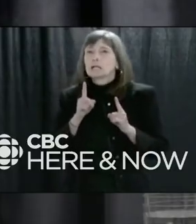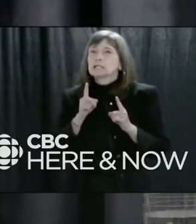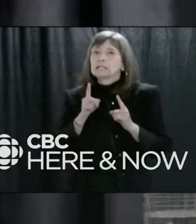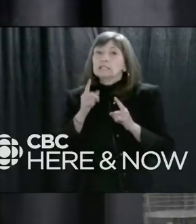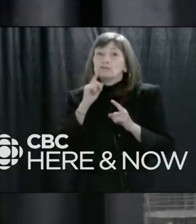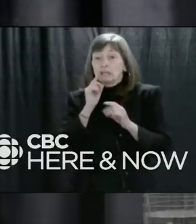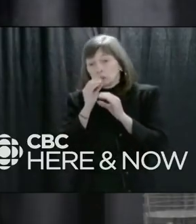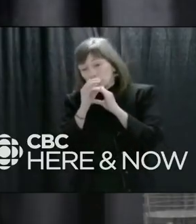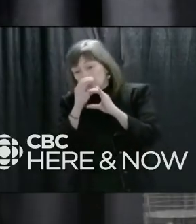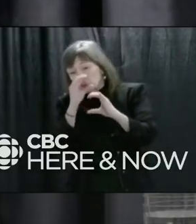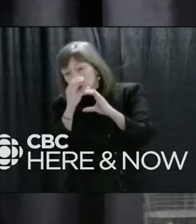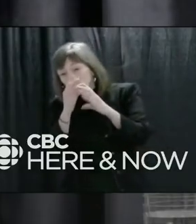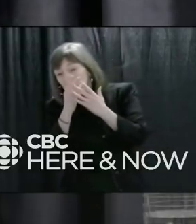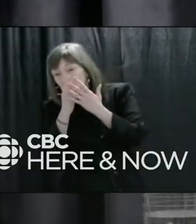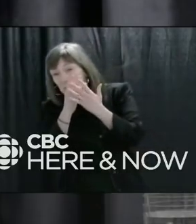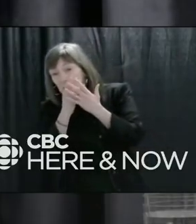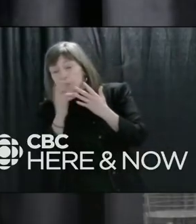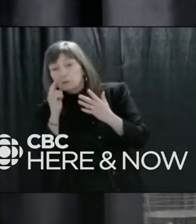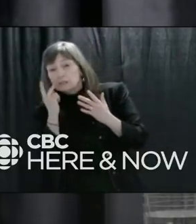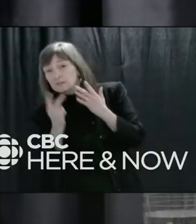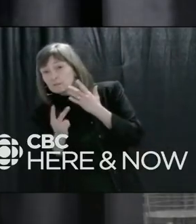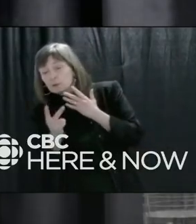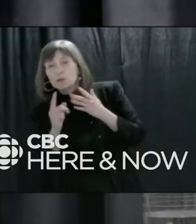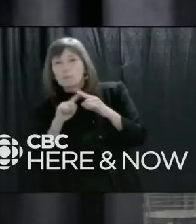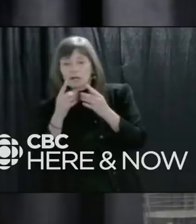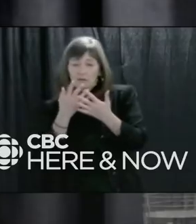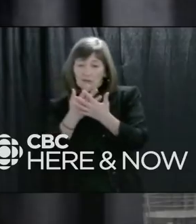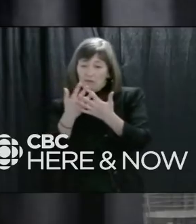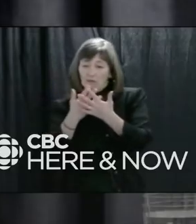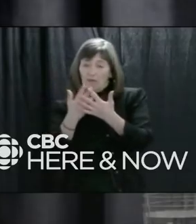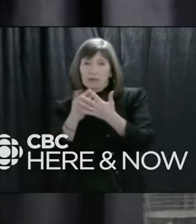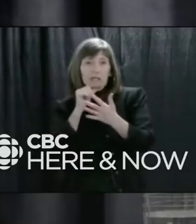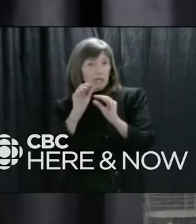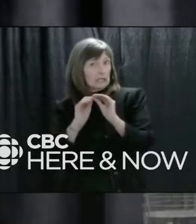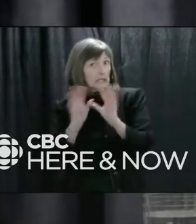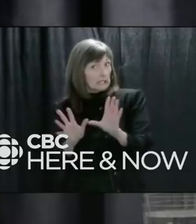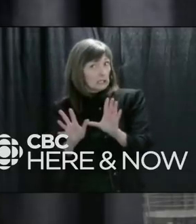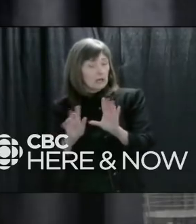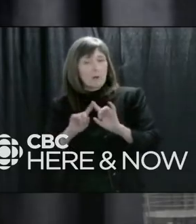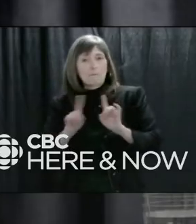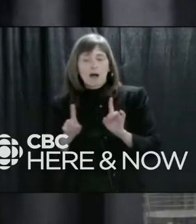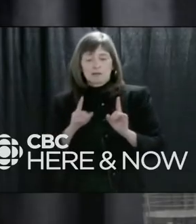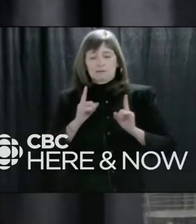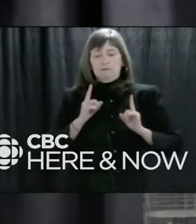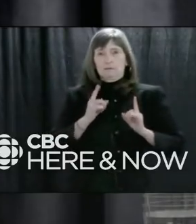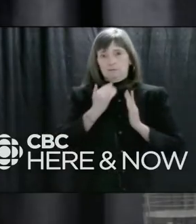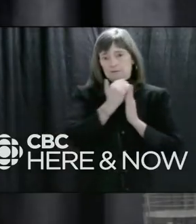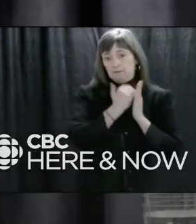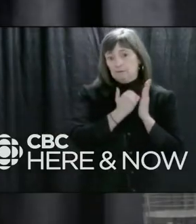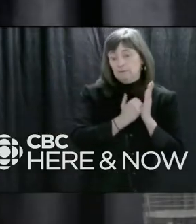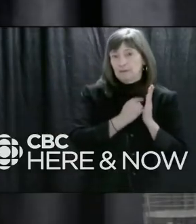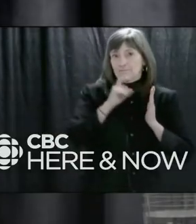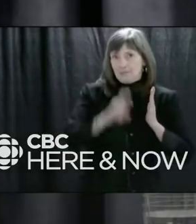THEY ARE LOOKING AT THE FUTURE THROUGH A FUZZY TELESCOPE, A FUZZY CRYSTAL BALL.